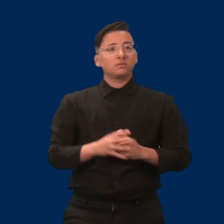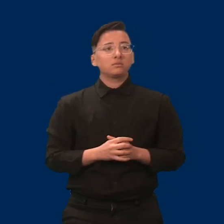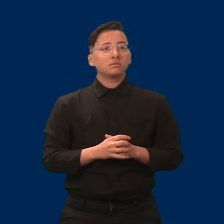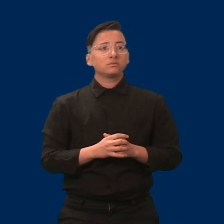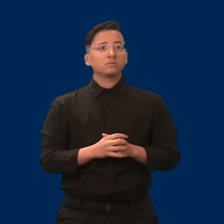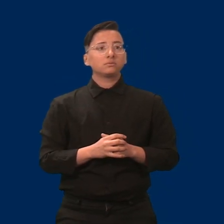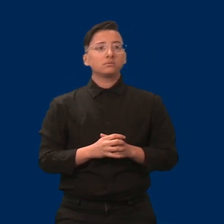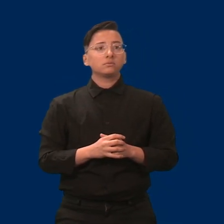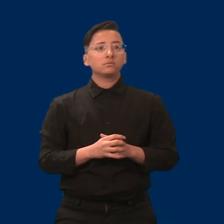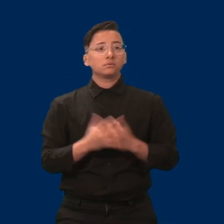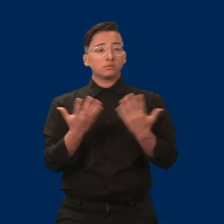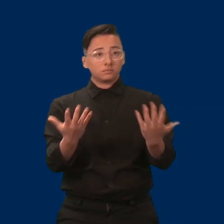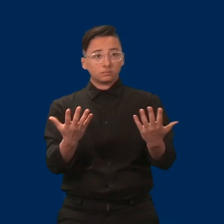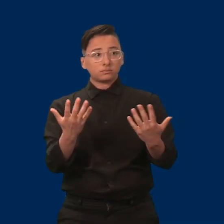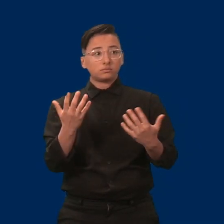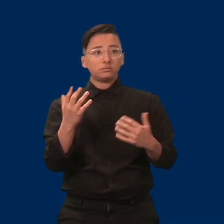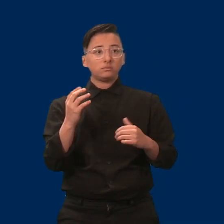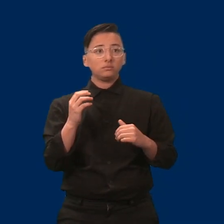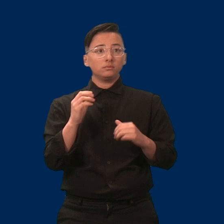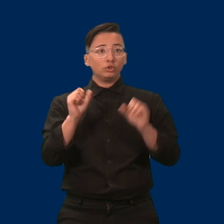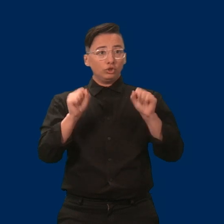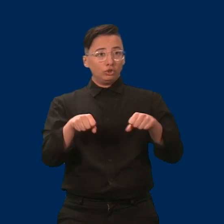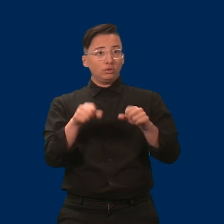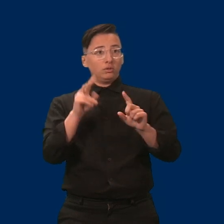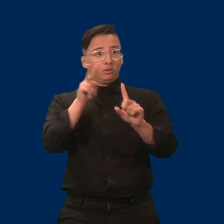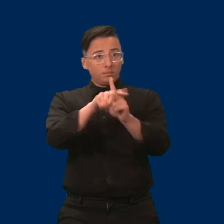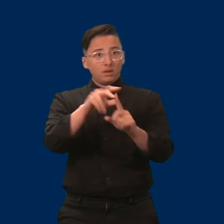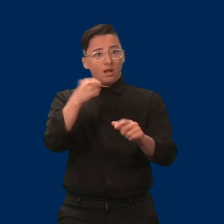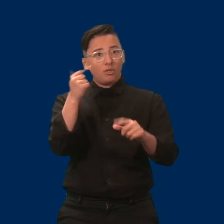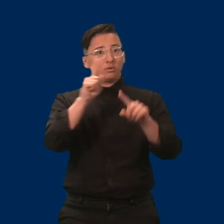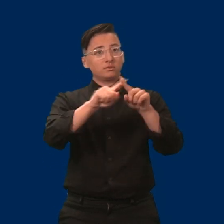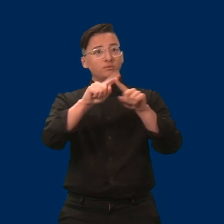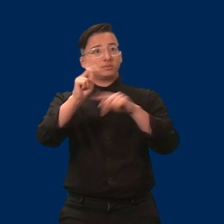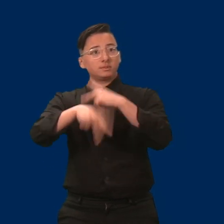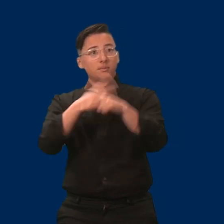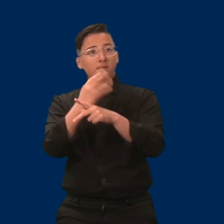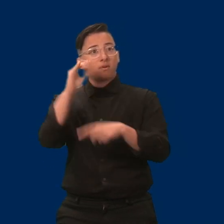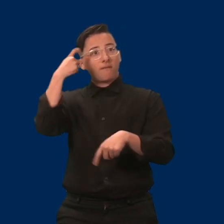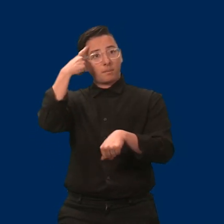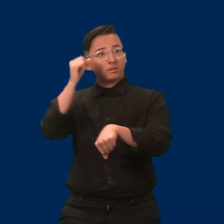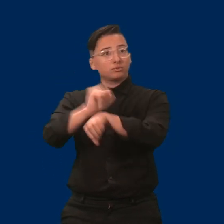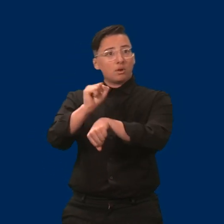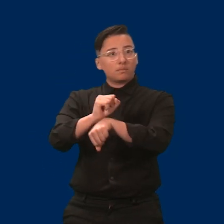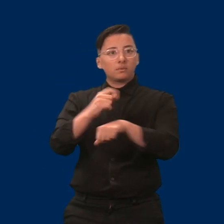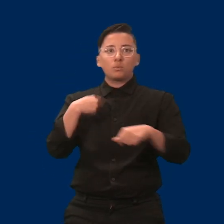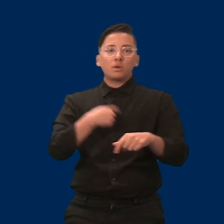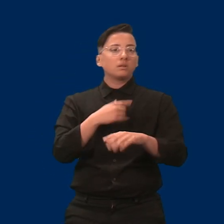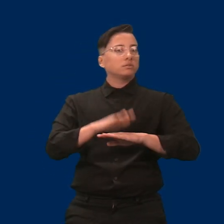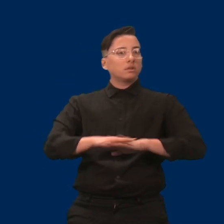We didn't review those under last session's bill. I wasn't on the state government and local